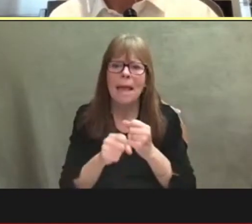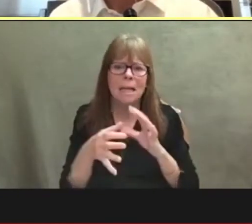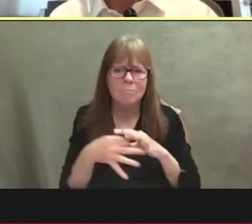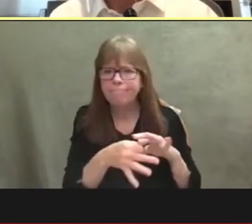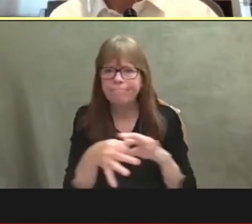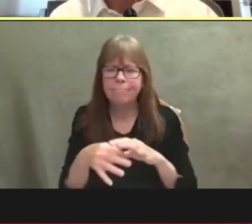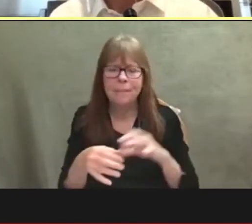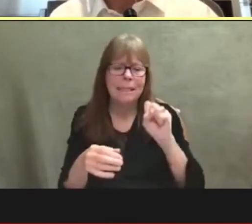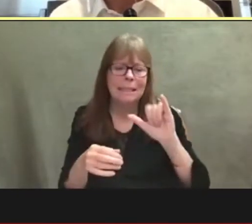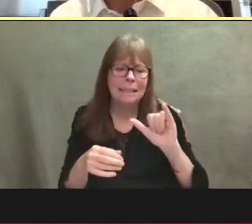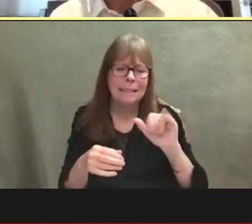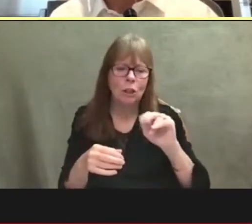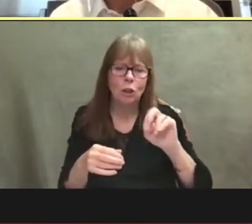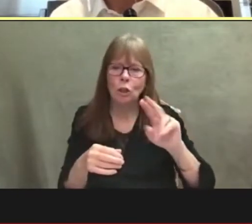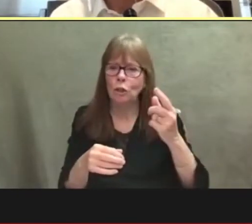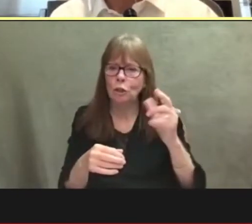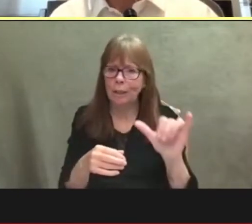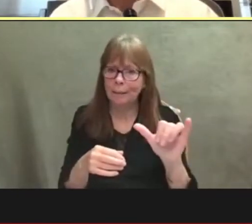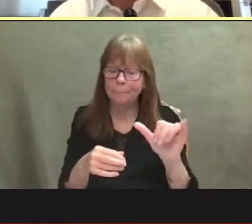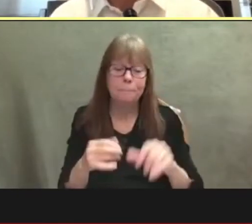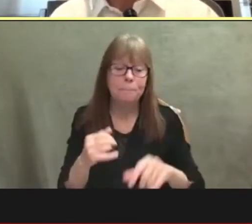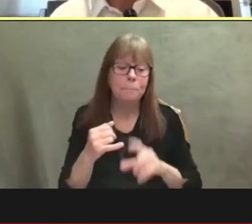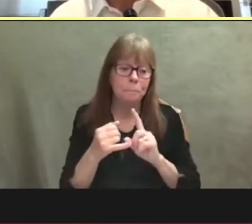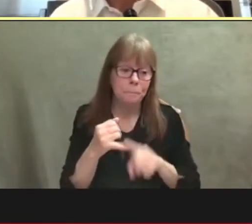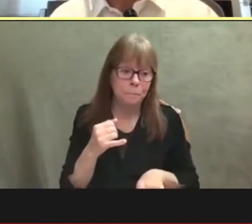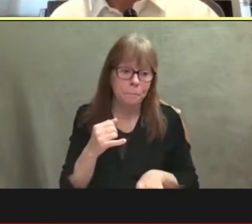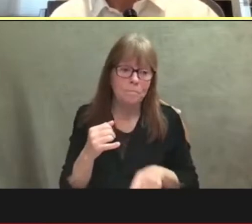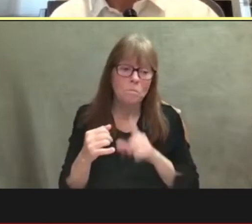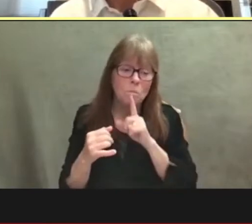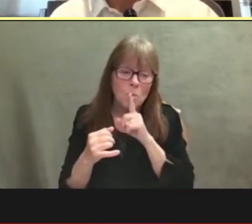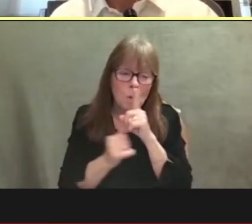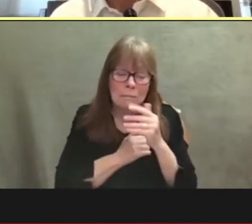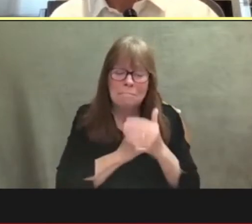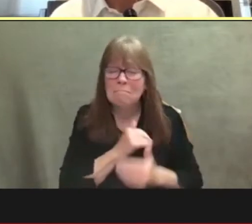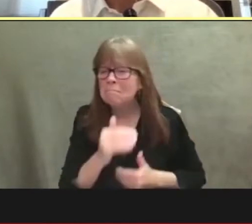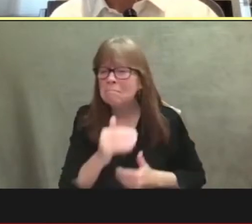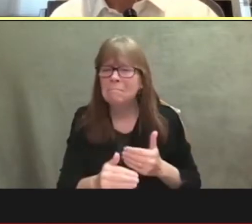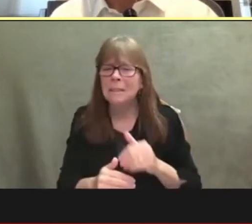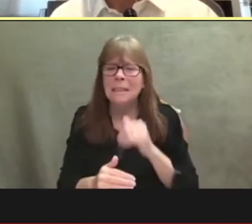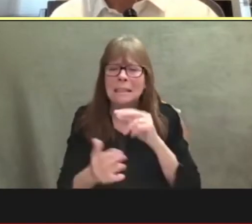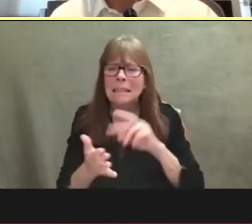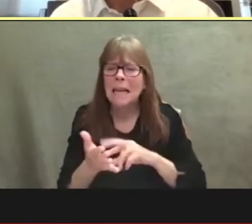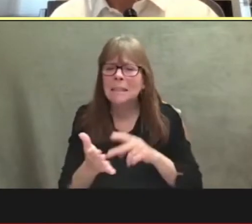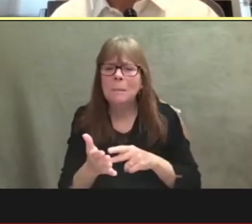And then this last one, “True compassion is more than flinging a coin to a beggar;